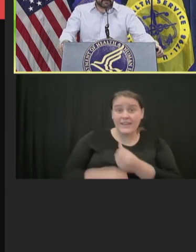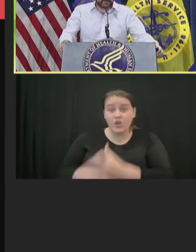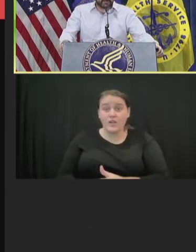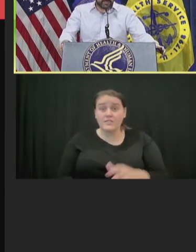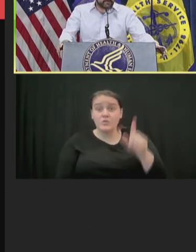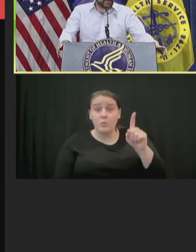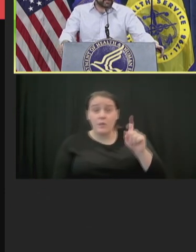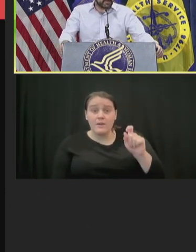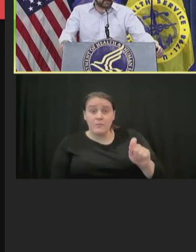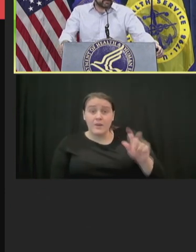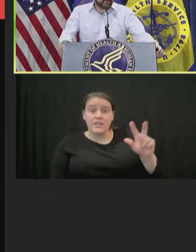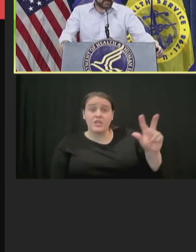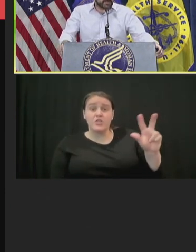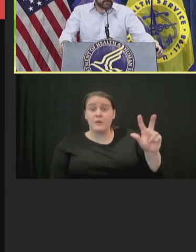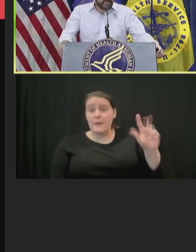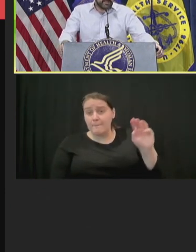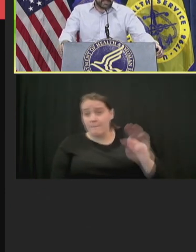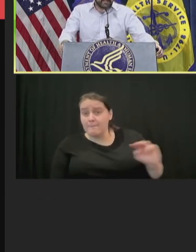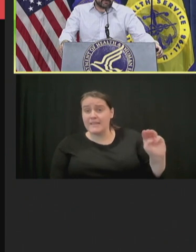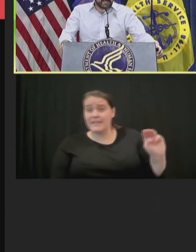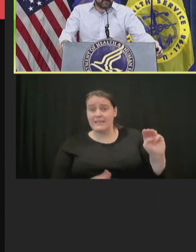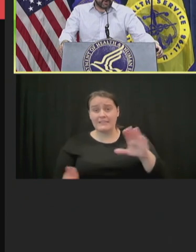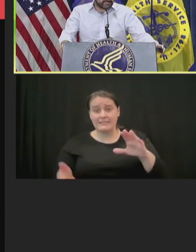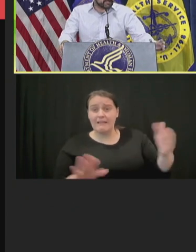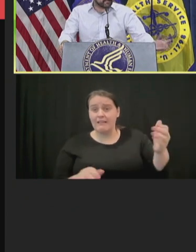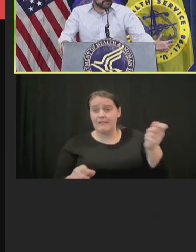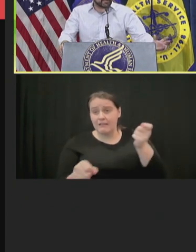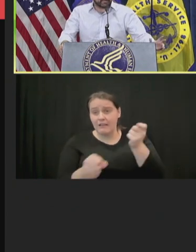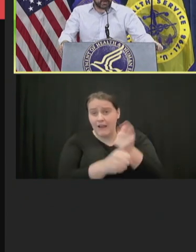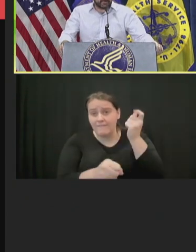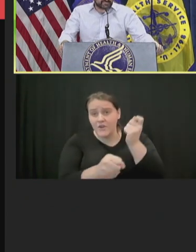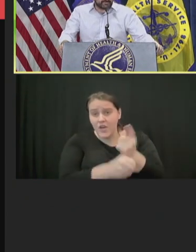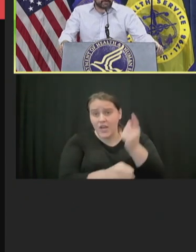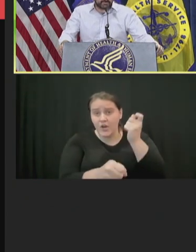11 million people fall ill. And if we want to deliver on the promise of the pipeline,